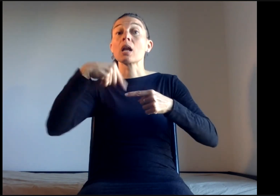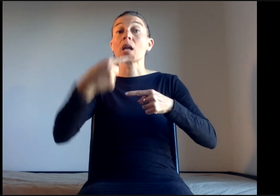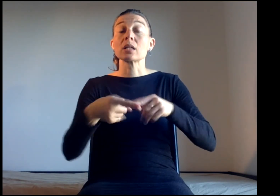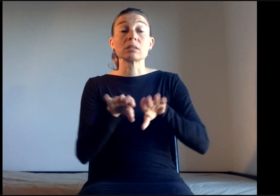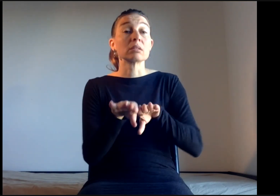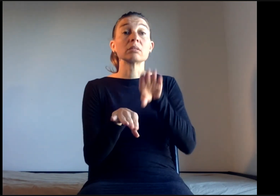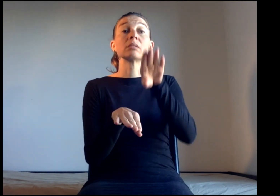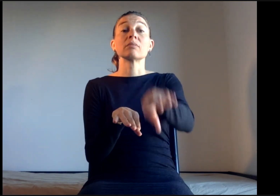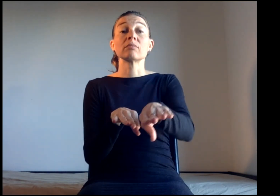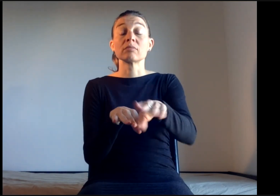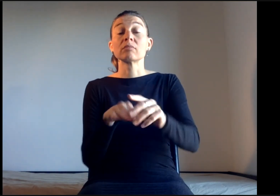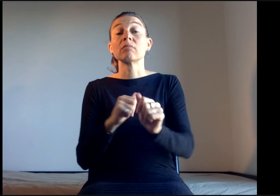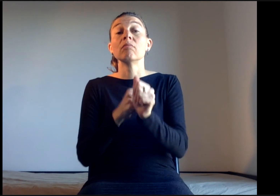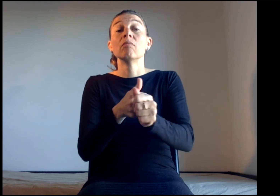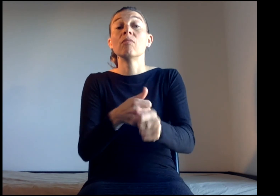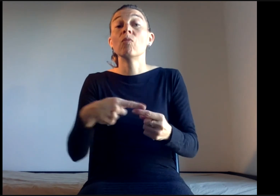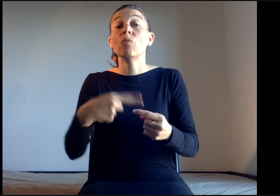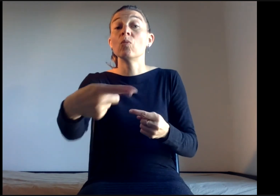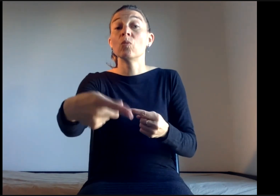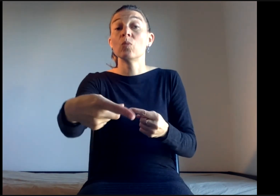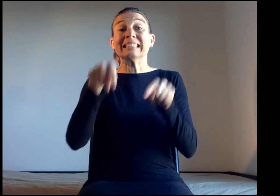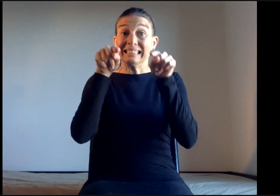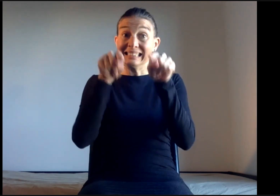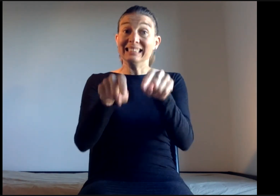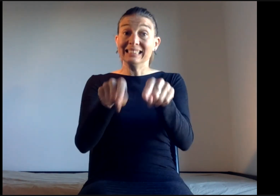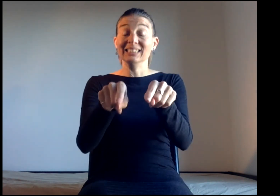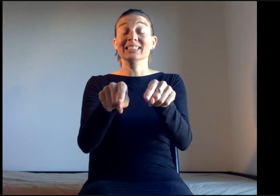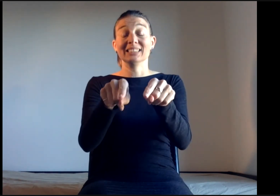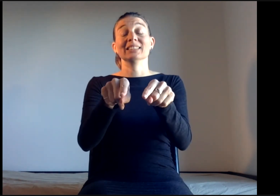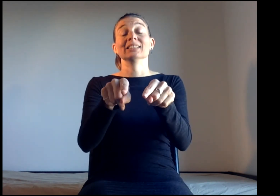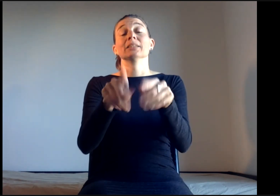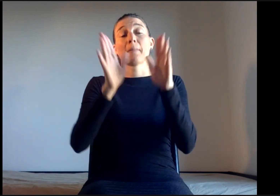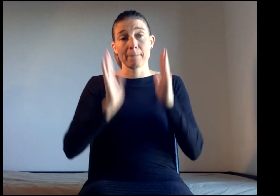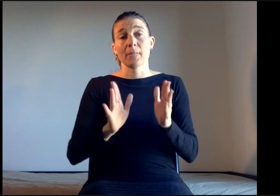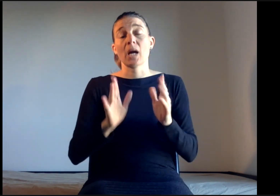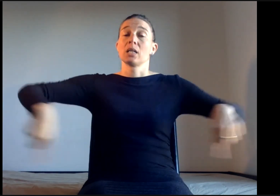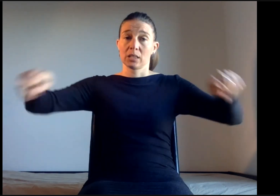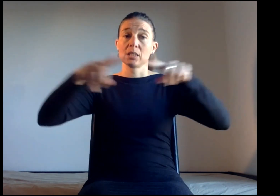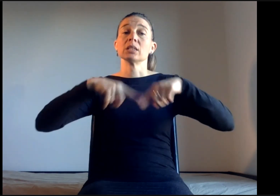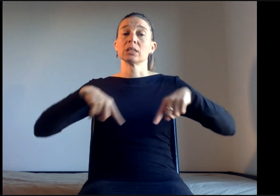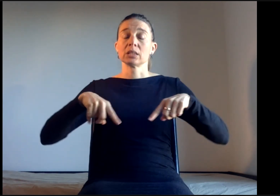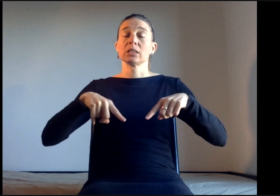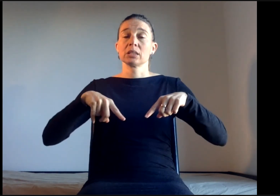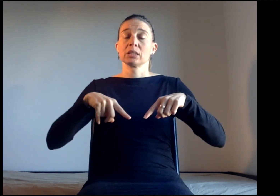...That it would be, as a point, the most serious consideration